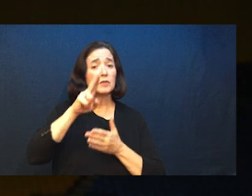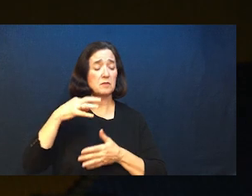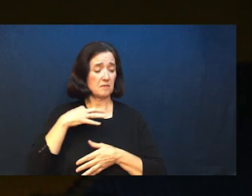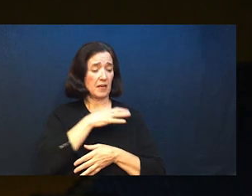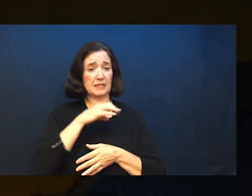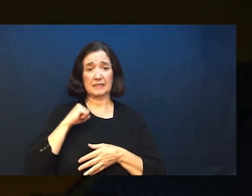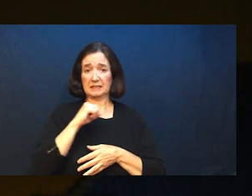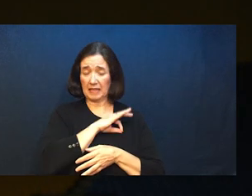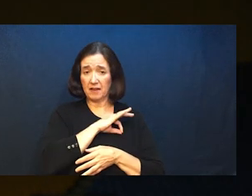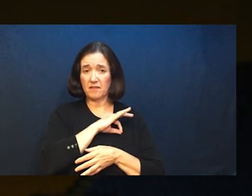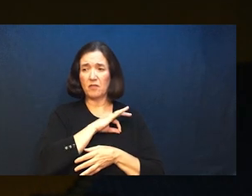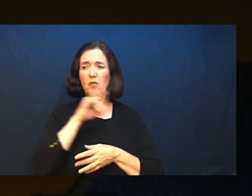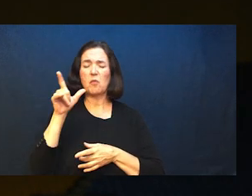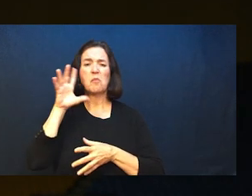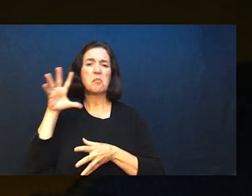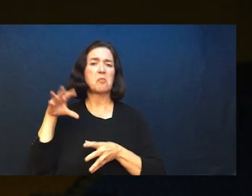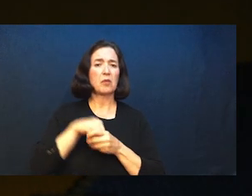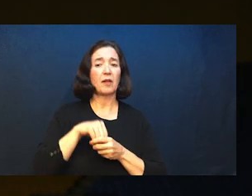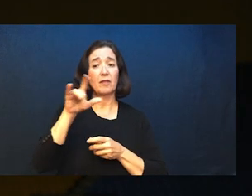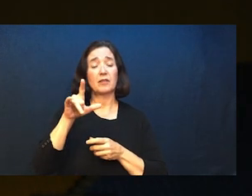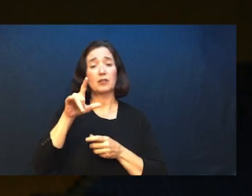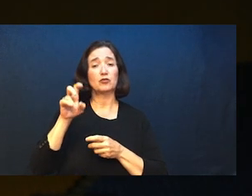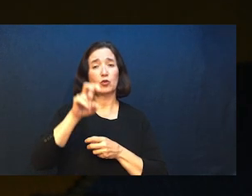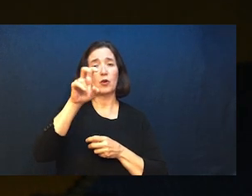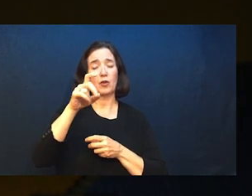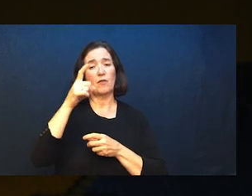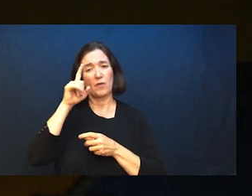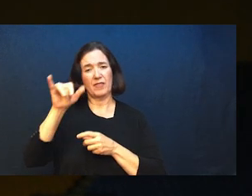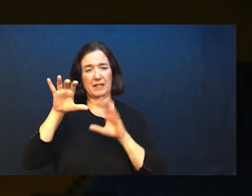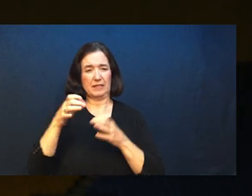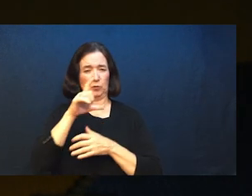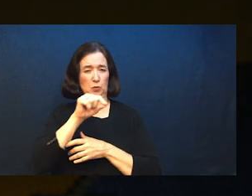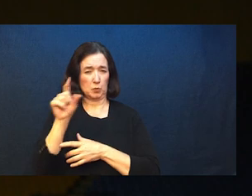as well as university faculty and staff who have been a part of the journey for the class of 2020.